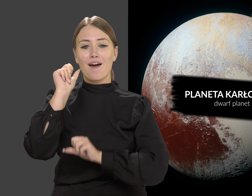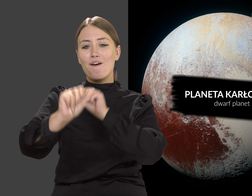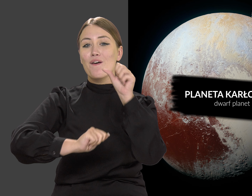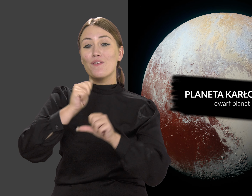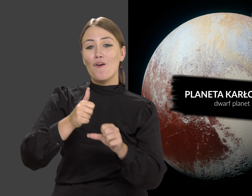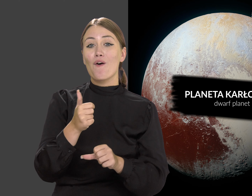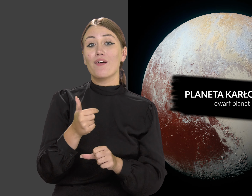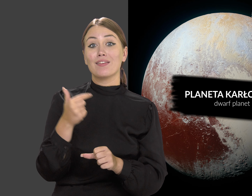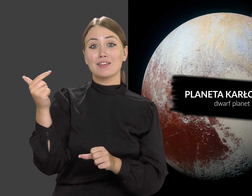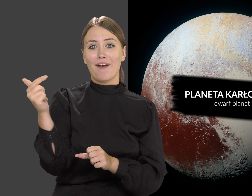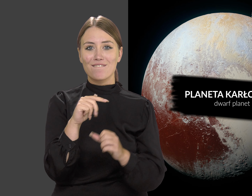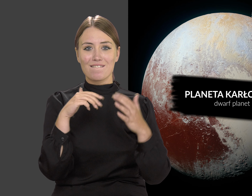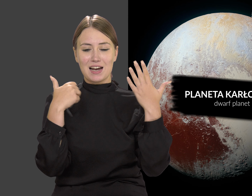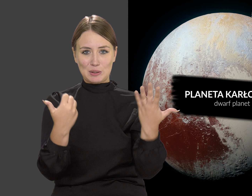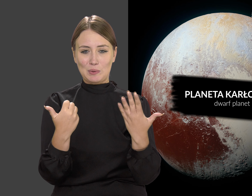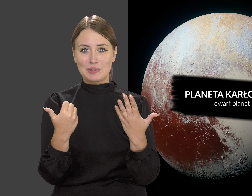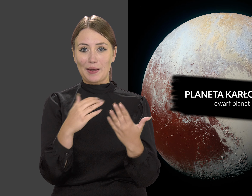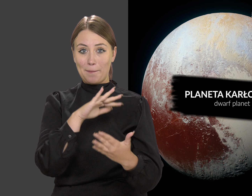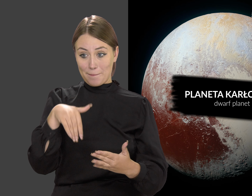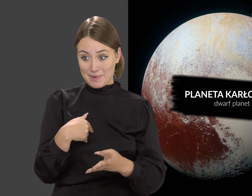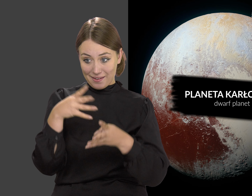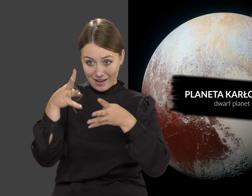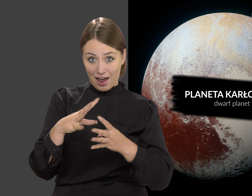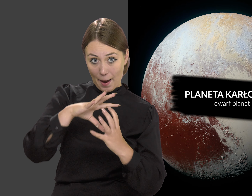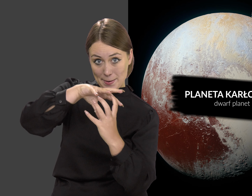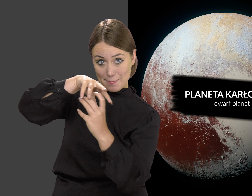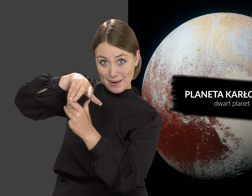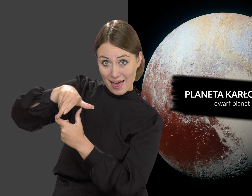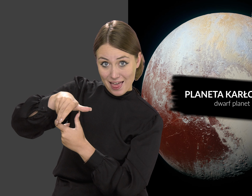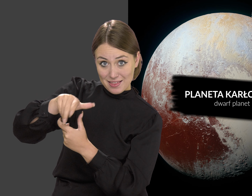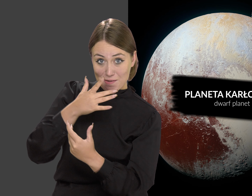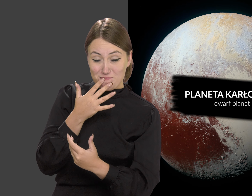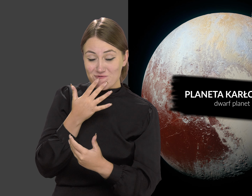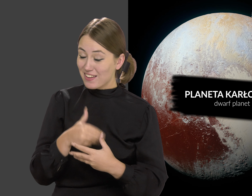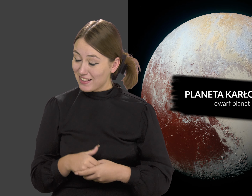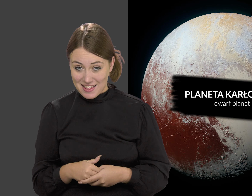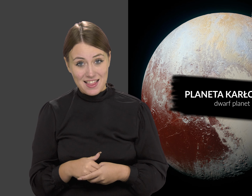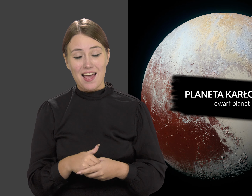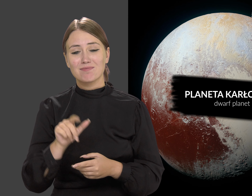which in 2006 ceased to be called a planet,